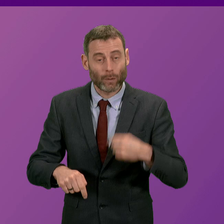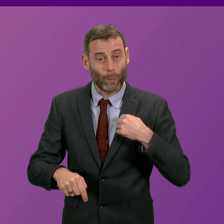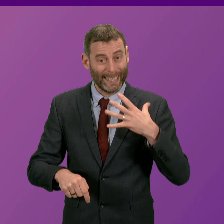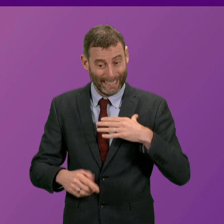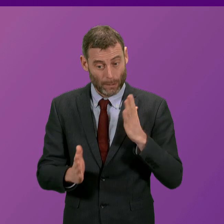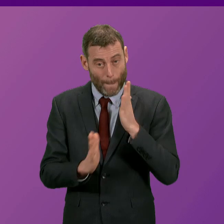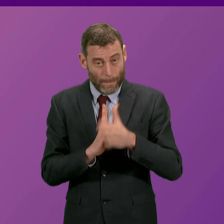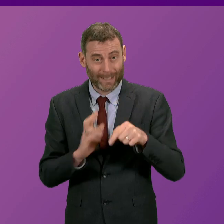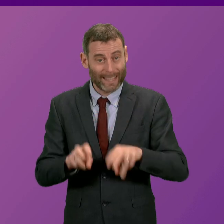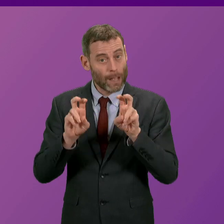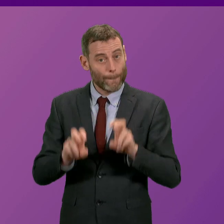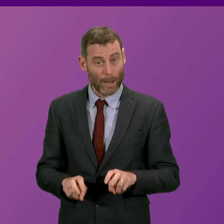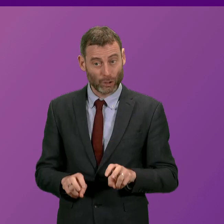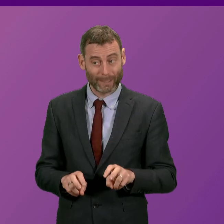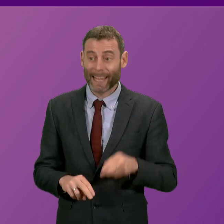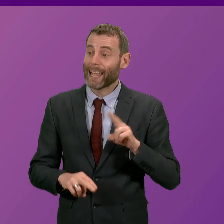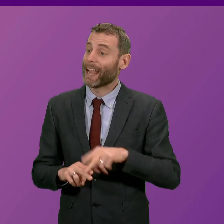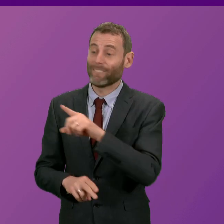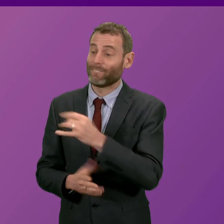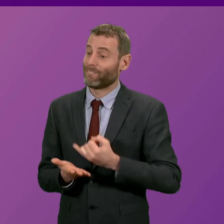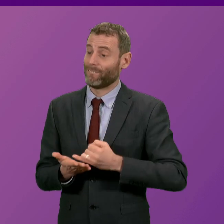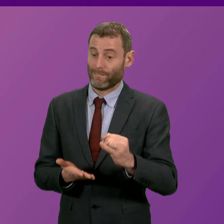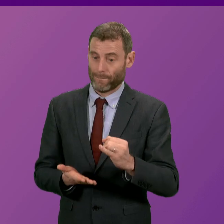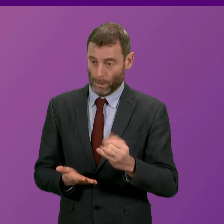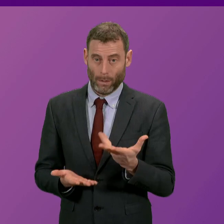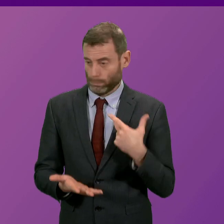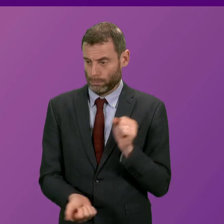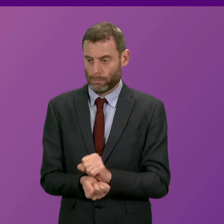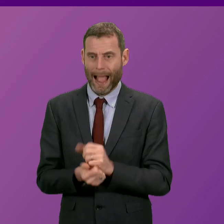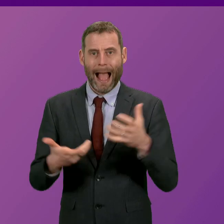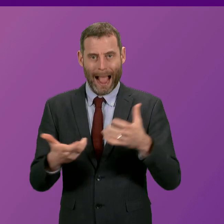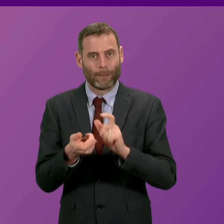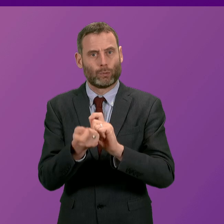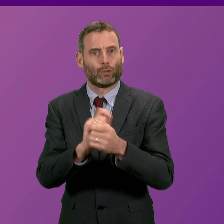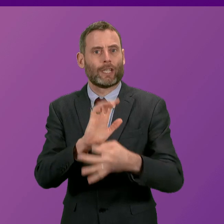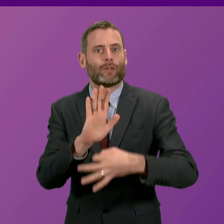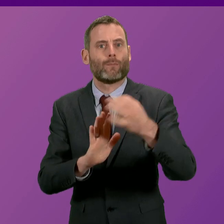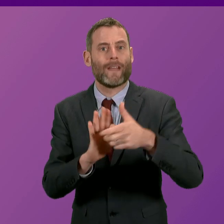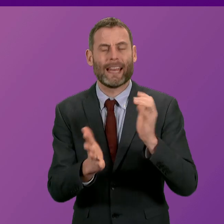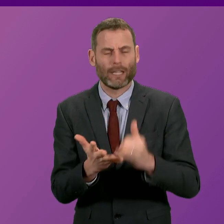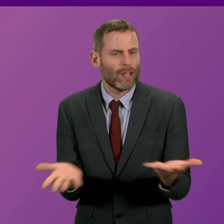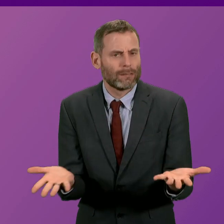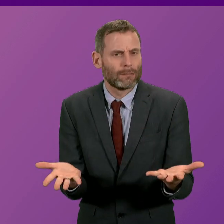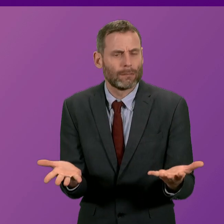budget. We are very open to constructive discussion with political parties about